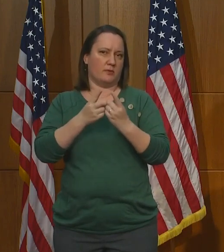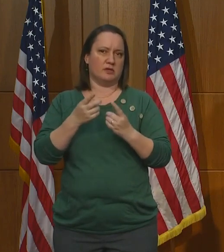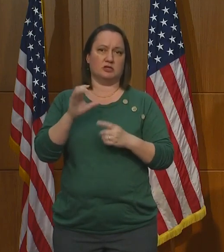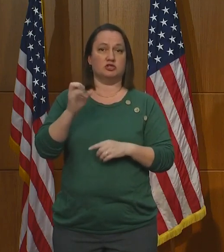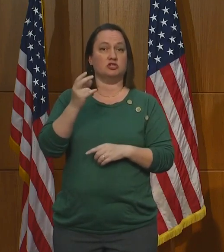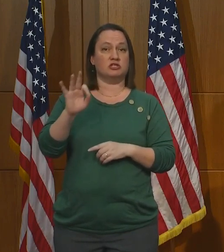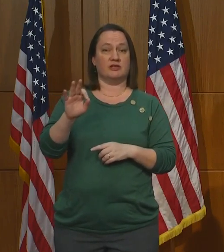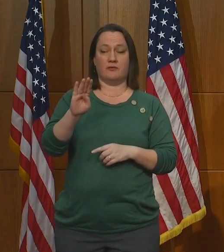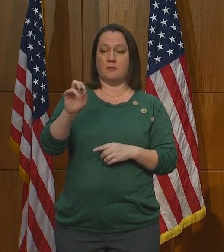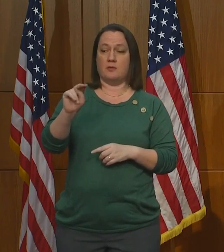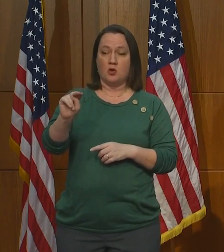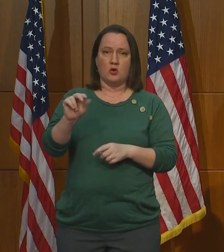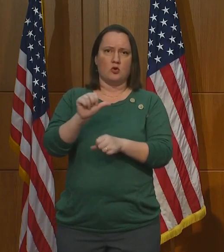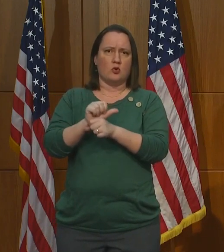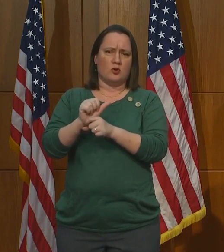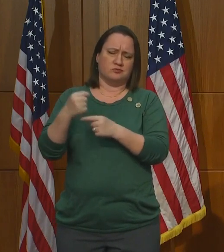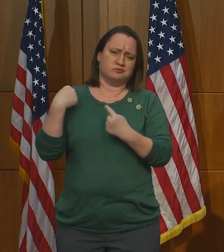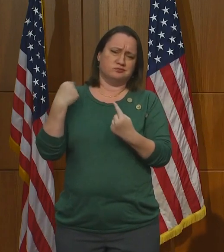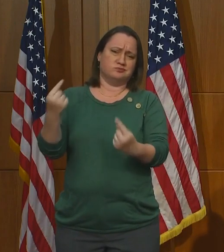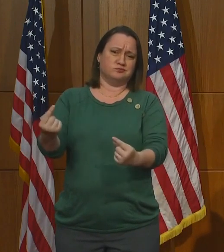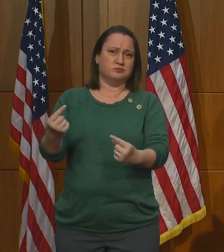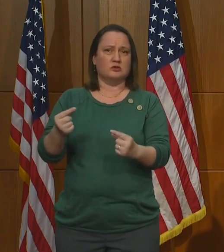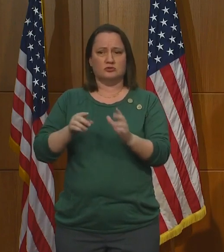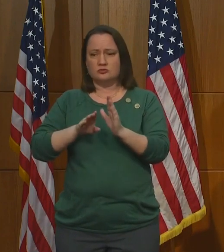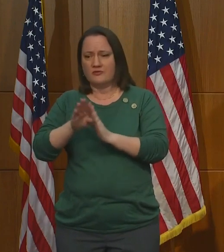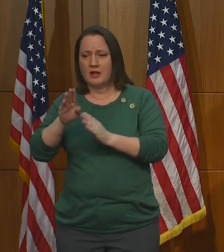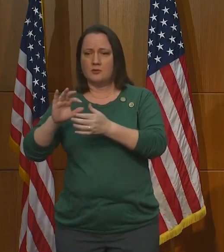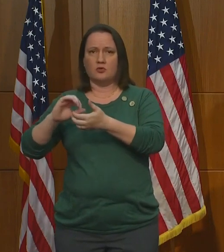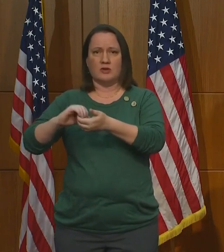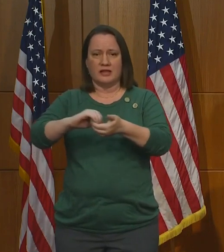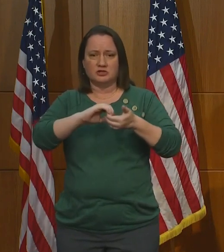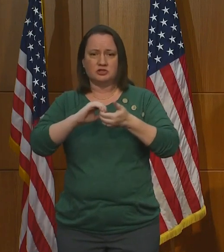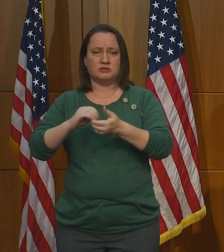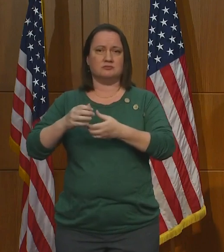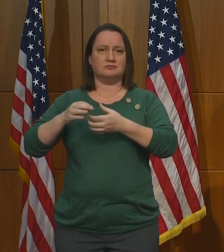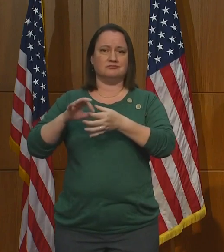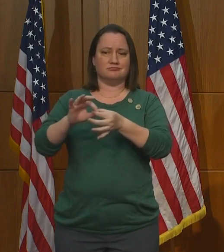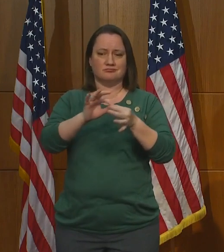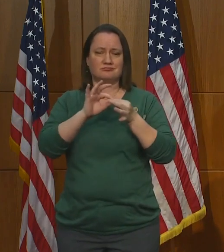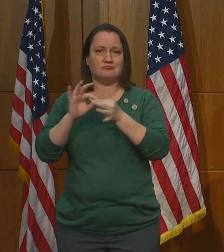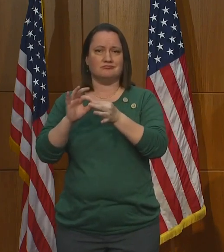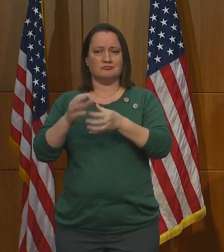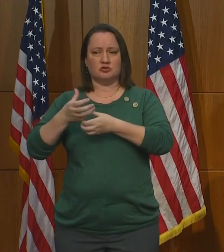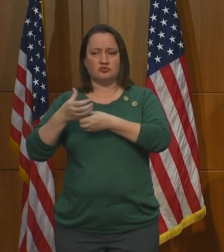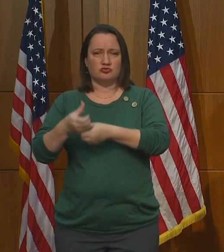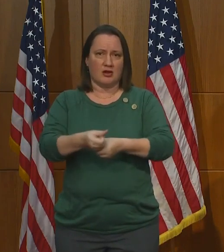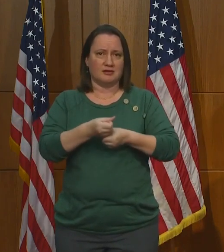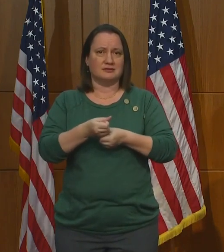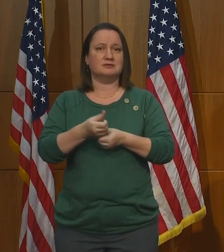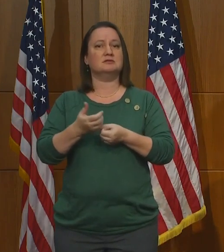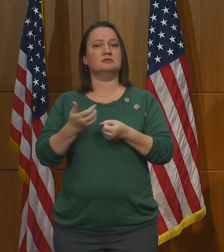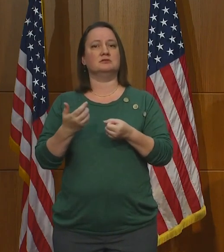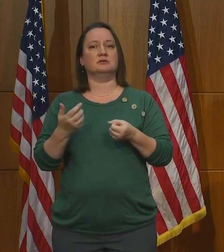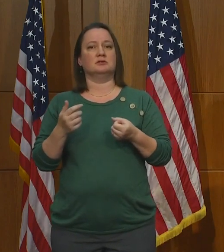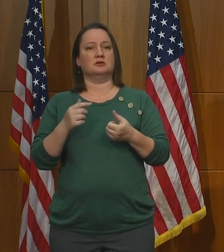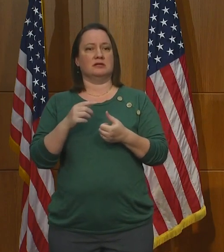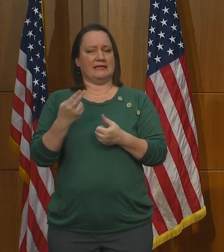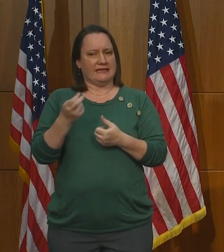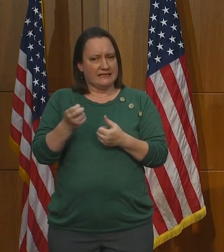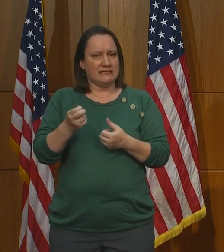OF THE NORFOLK POLICE DEPARTMENT CHIEF BURN HAS WORKED THROUGHOUT HIS CAREER TO FORGE RELATIONSHIPS AND BUILD